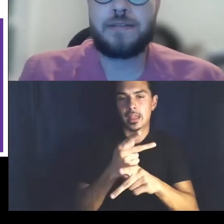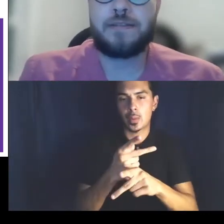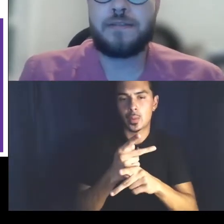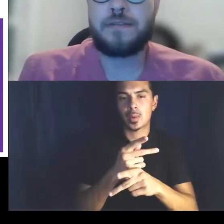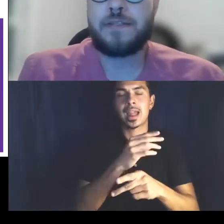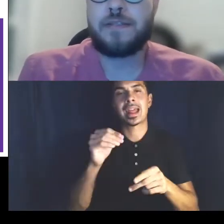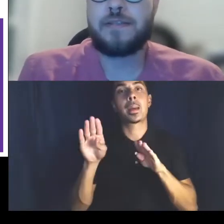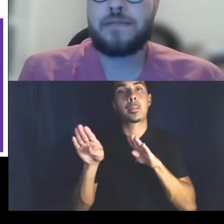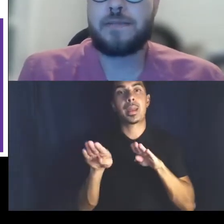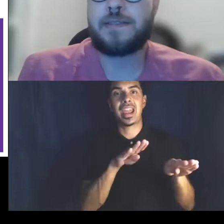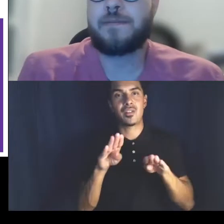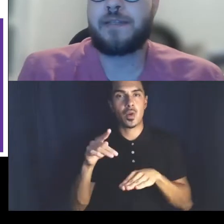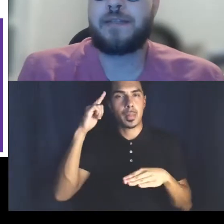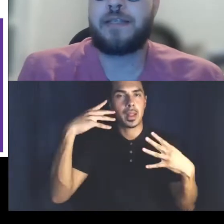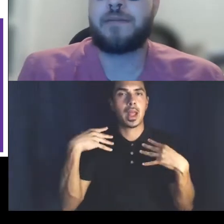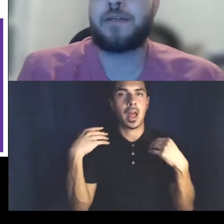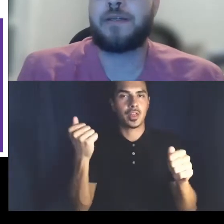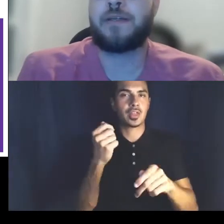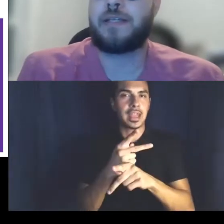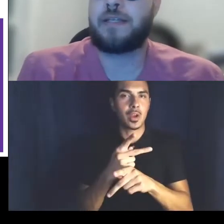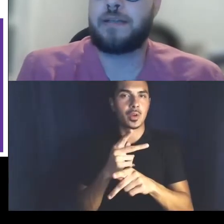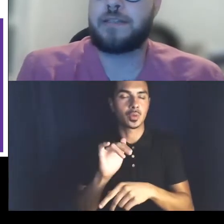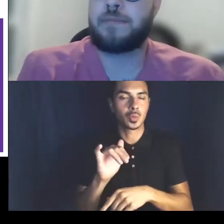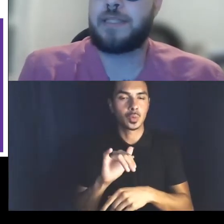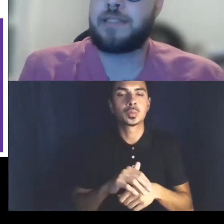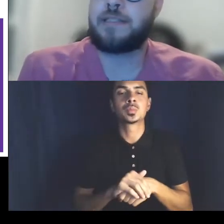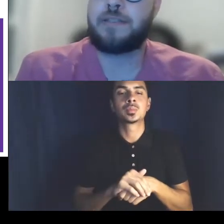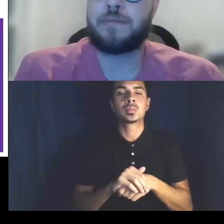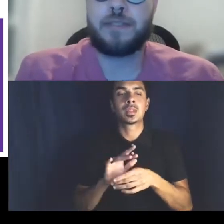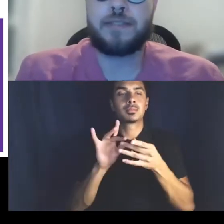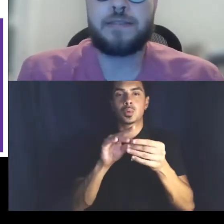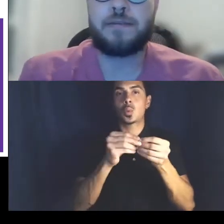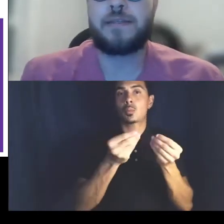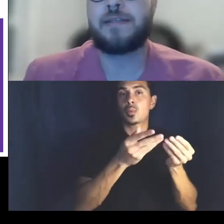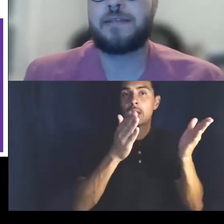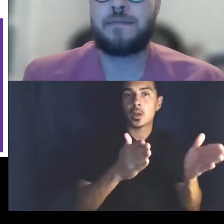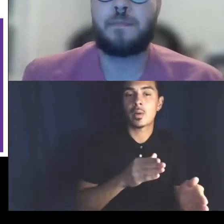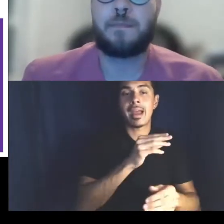and institutions, specifically regarding LGBTQ+ healthcare.